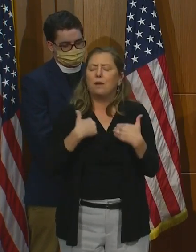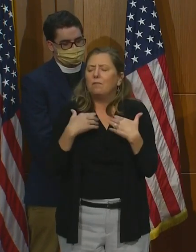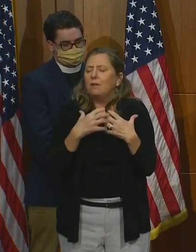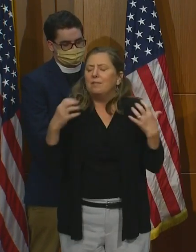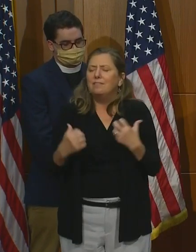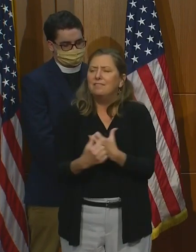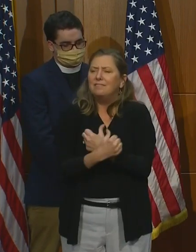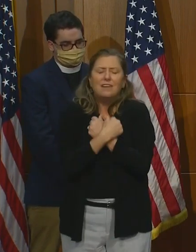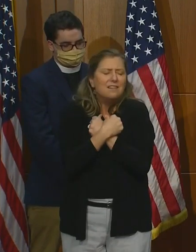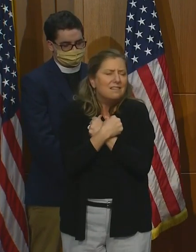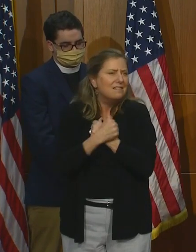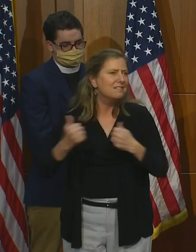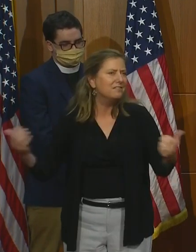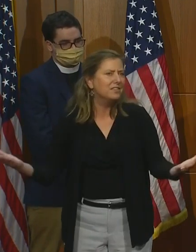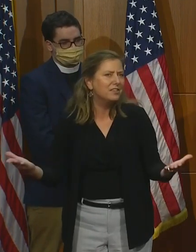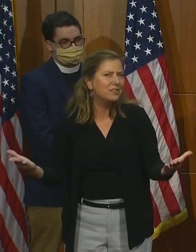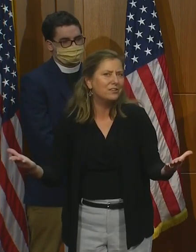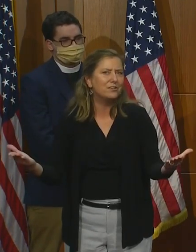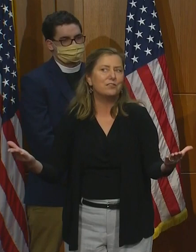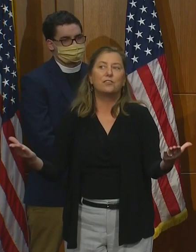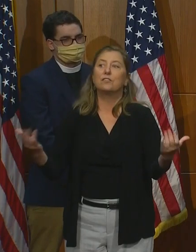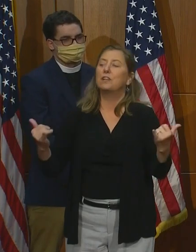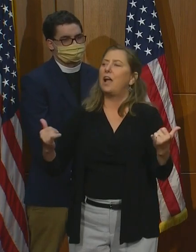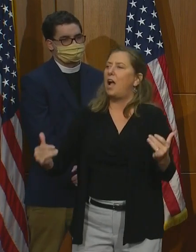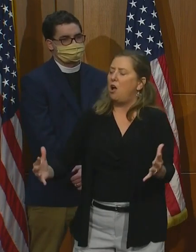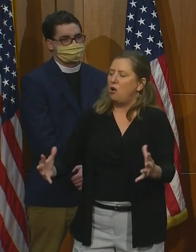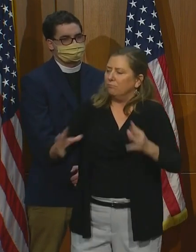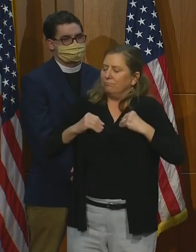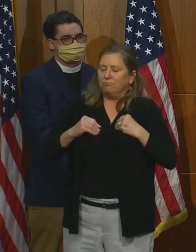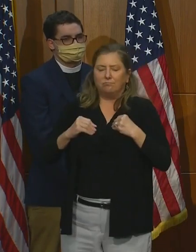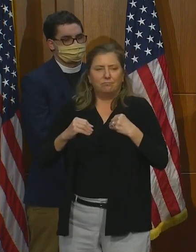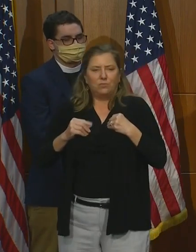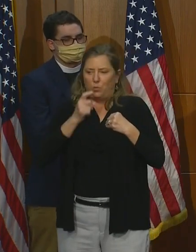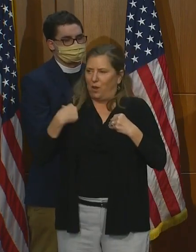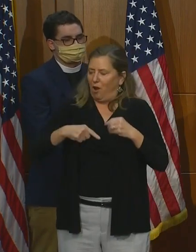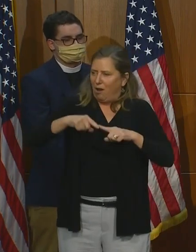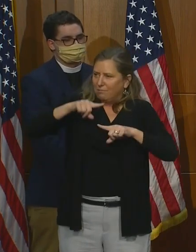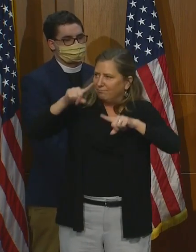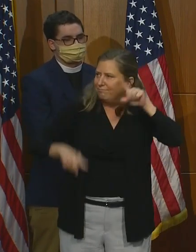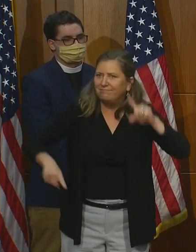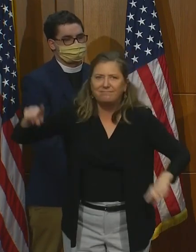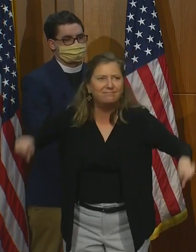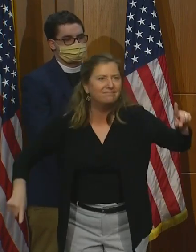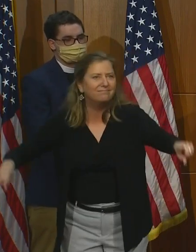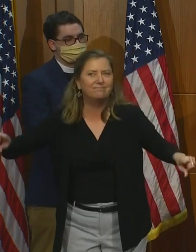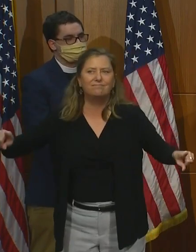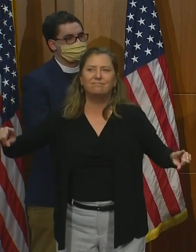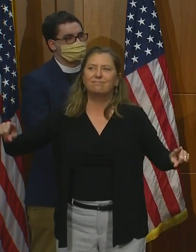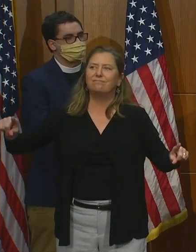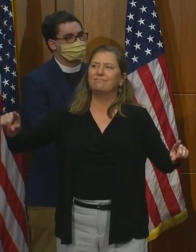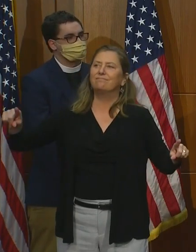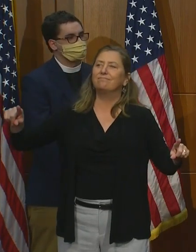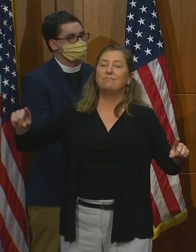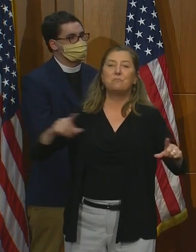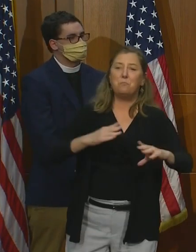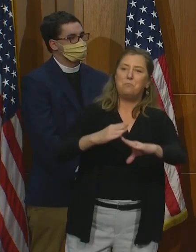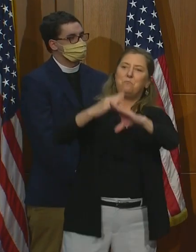OUR COMMUNITY HOW MUCH LOVE WE HAVE HERE. IT'S TIME THAT WE